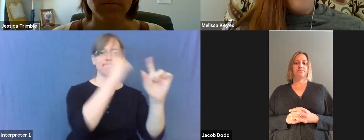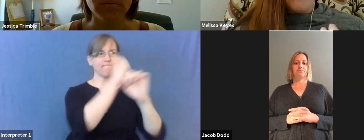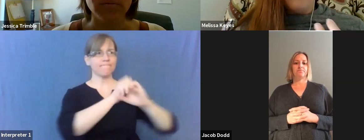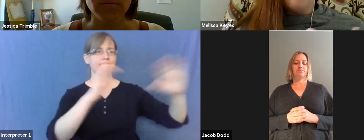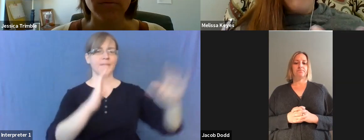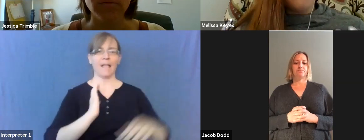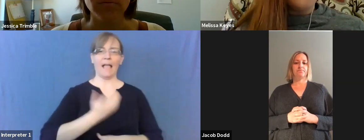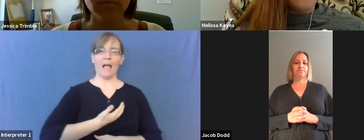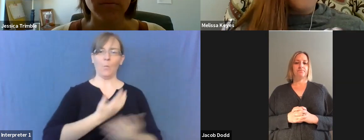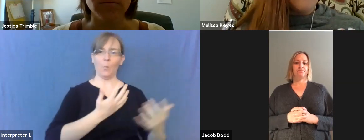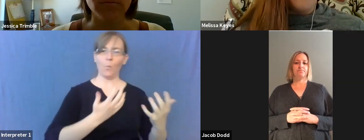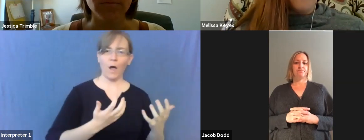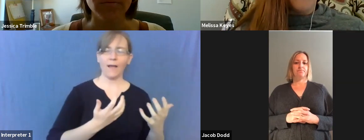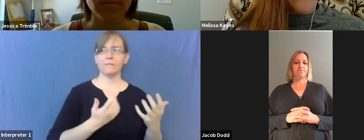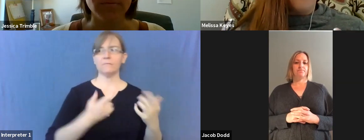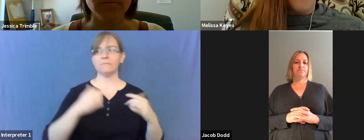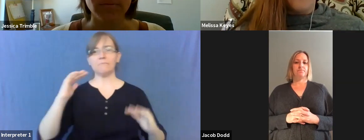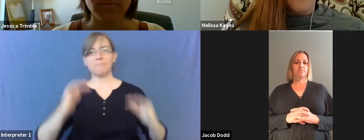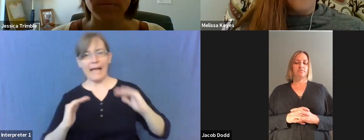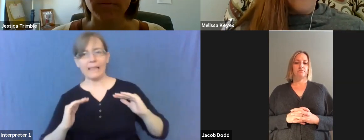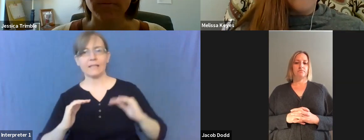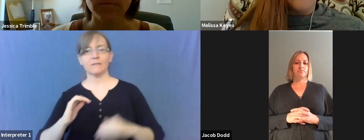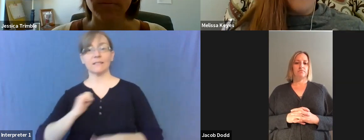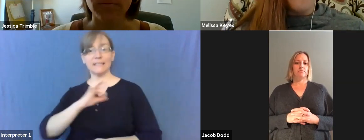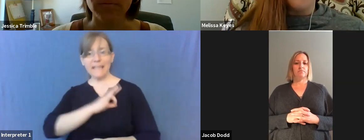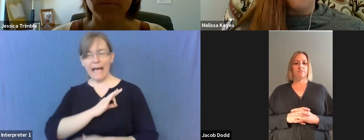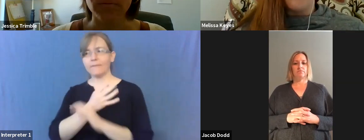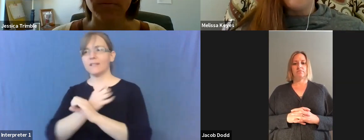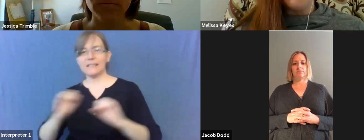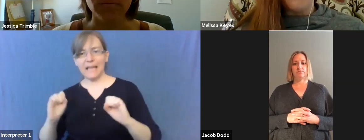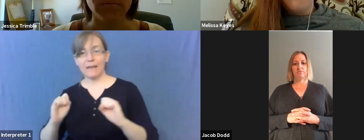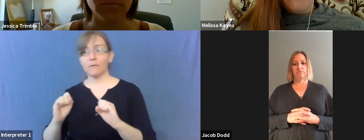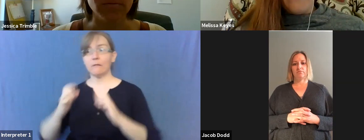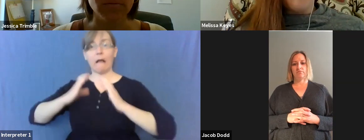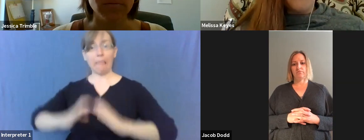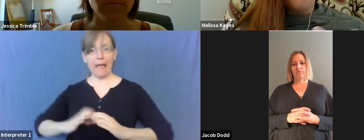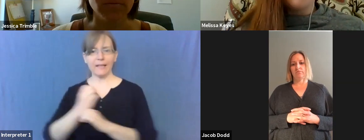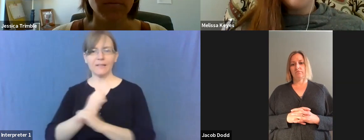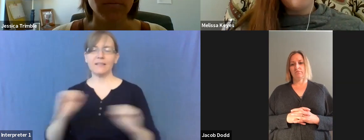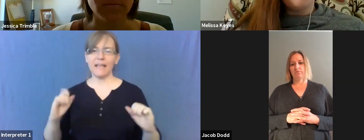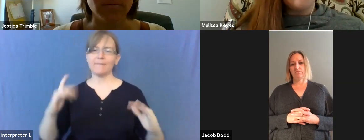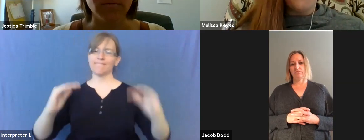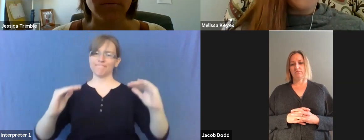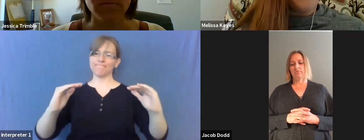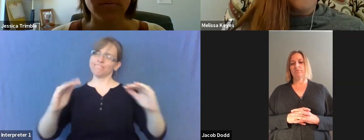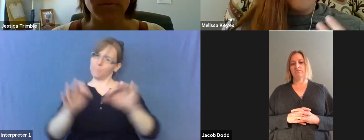while balancing the safety of our staff and our clients is of utmost importance. So we appreciate everybody's flexibility